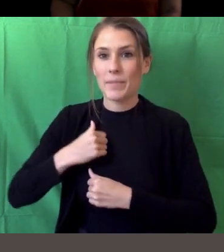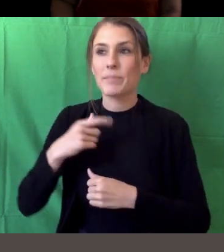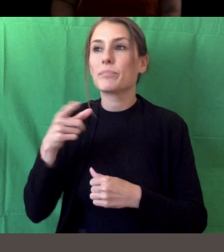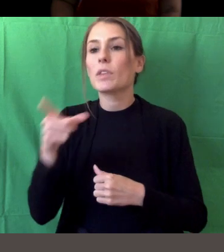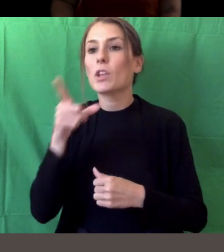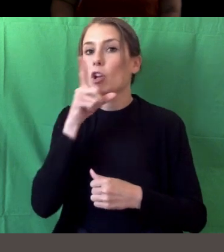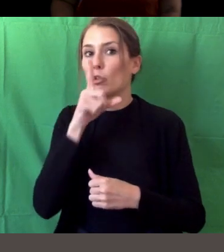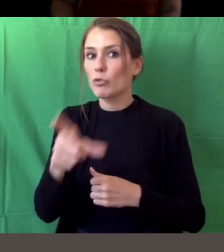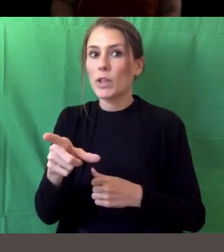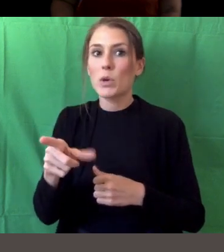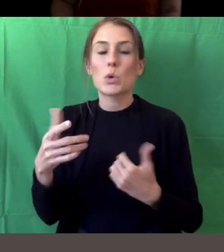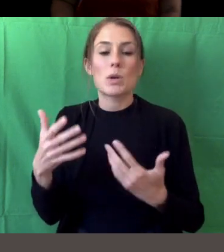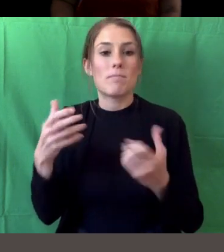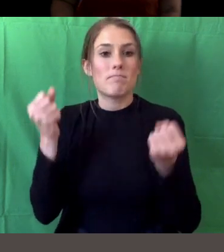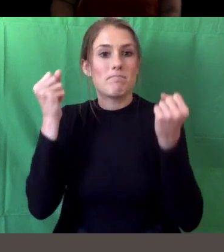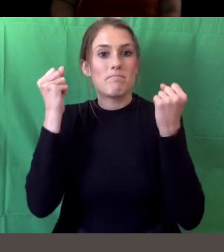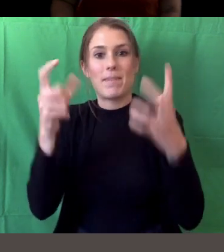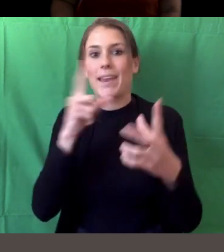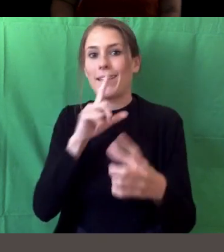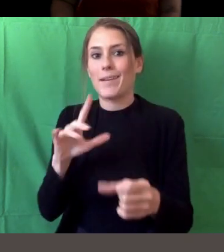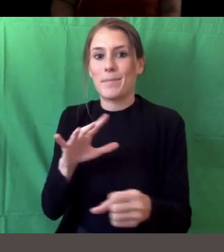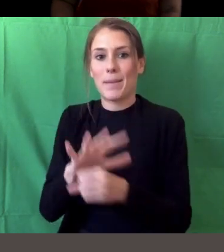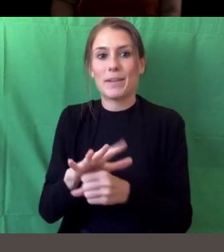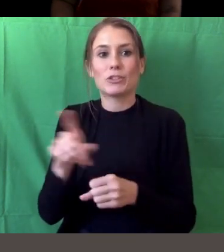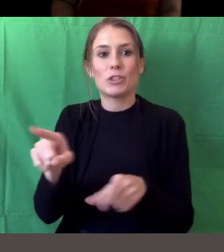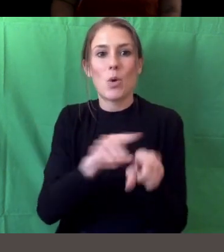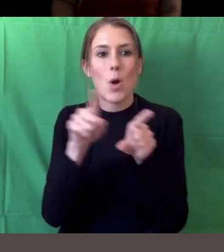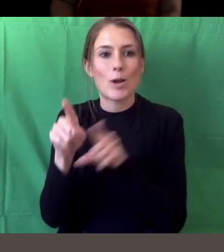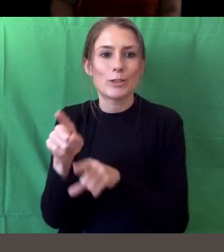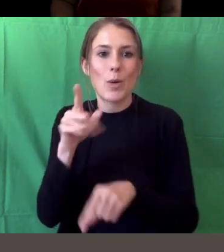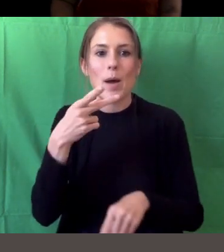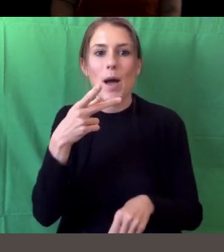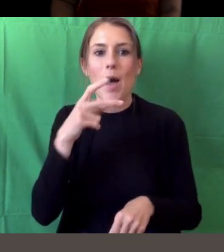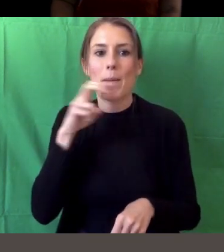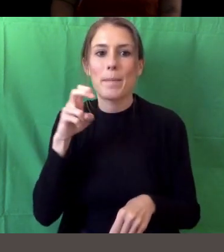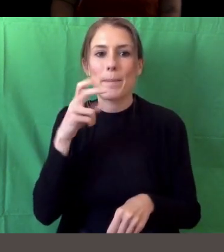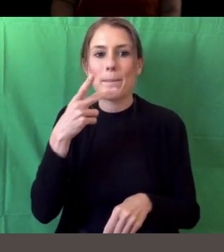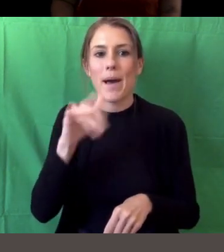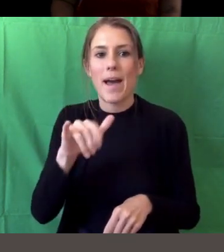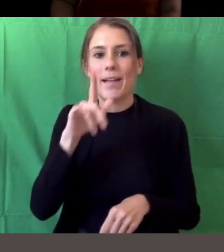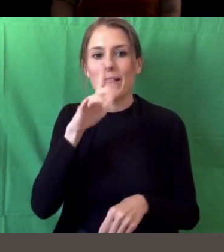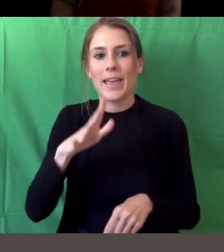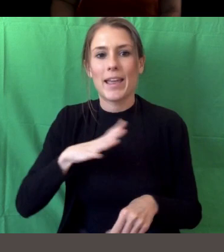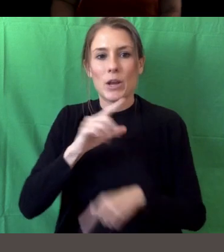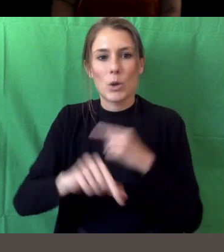She's also amongst many, many commitments that she has. She's a PyLadies Global Advisor.